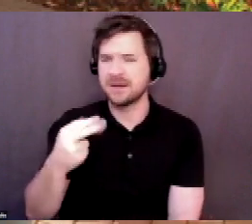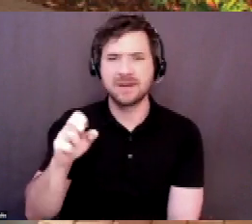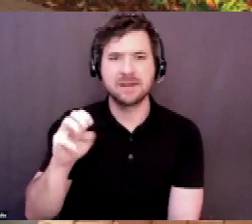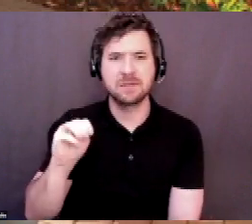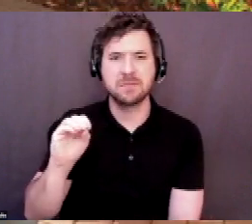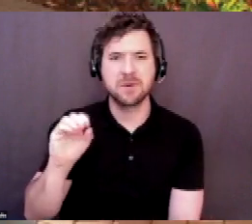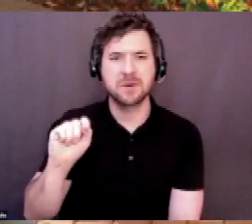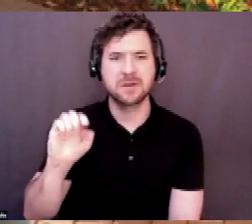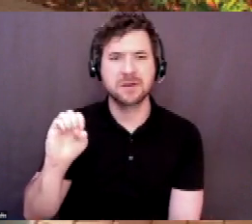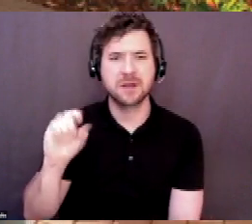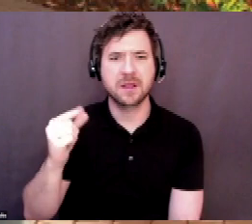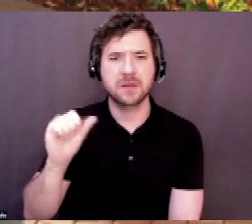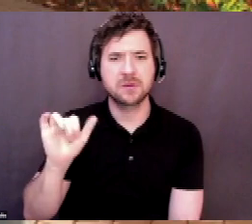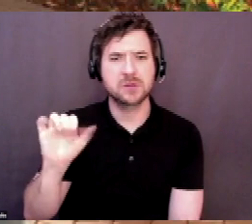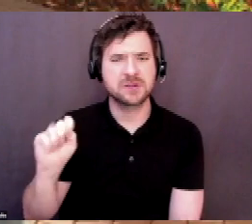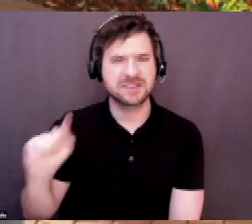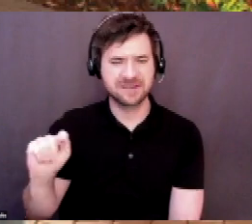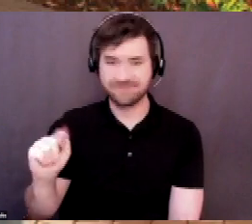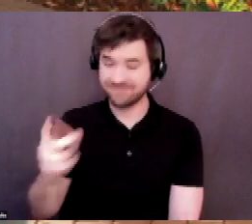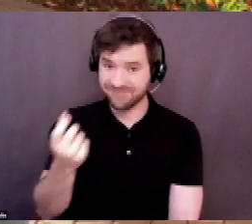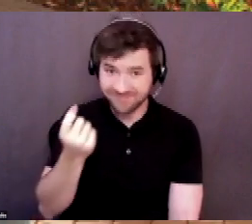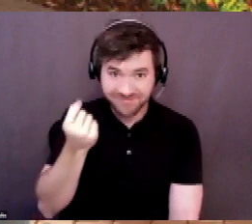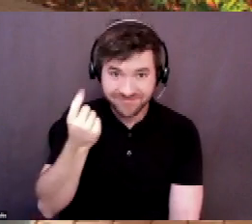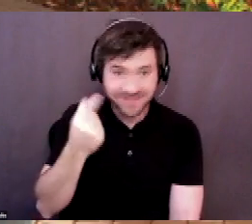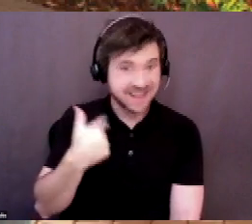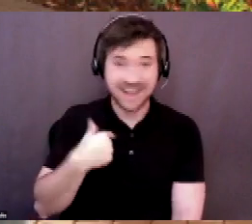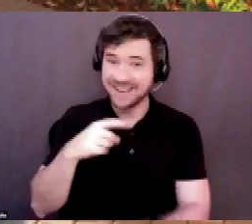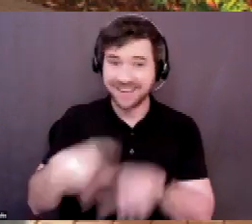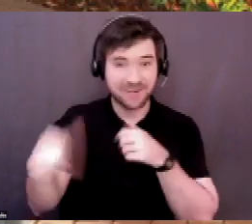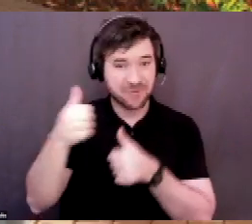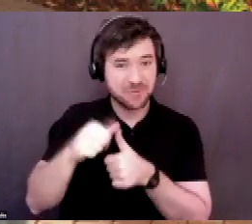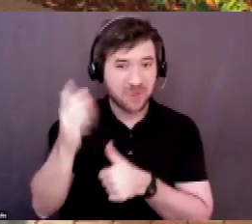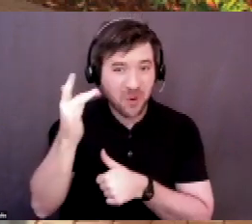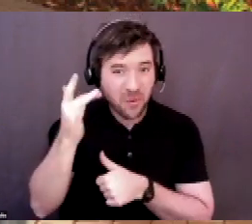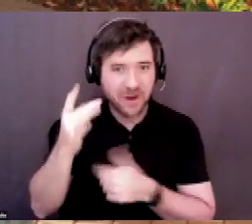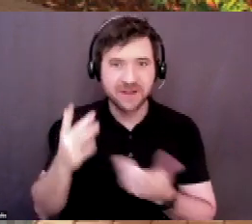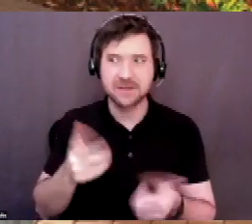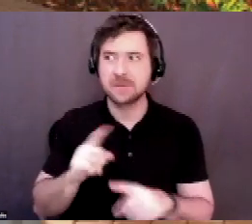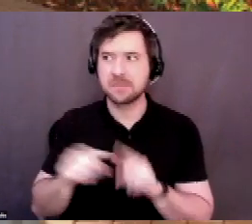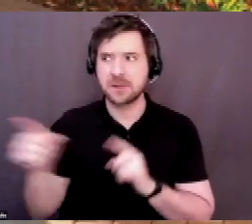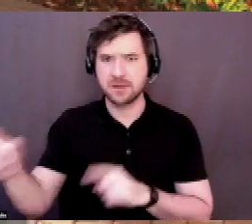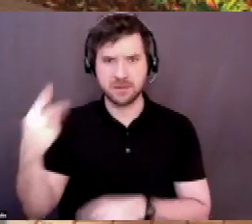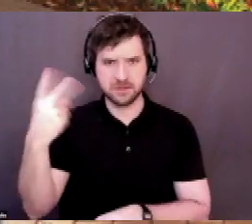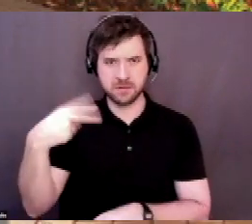But this hematologist took one look at me and just said, oh my God.